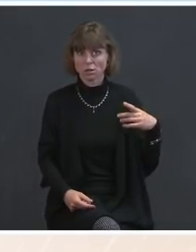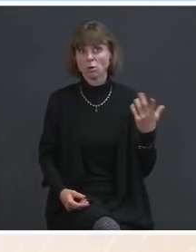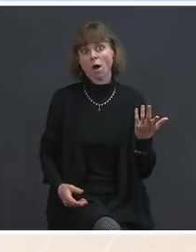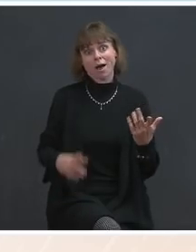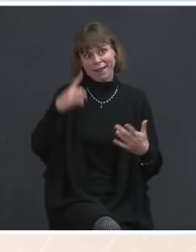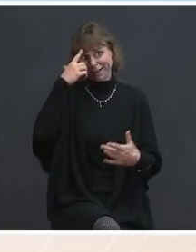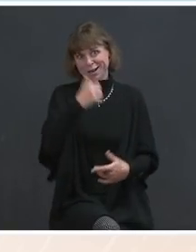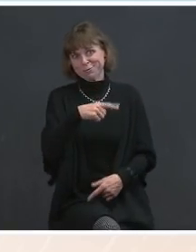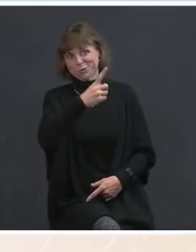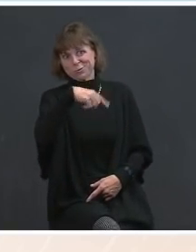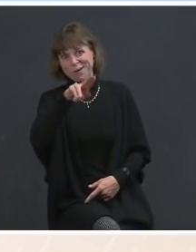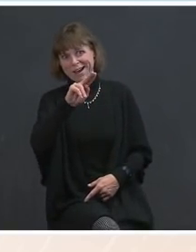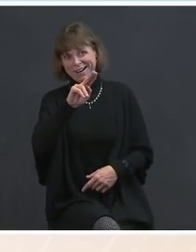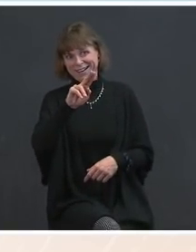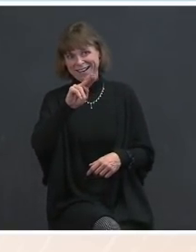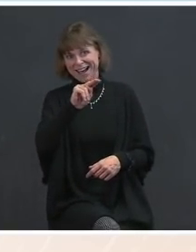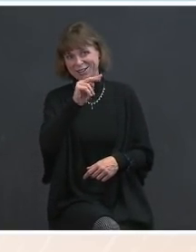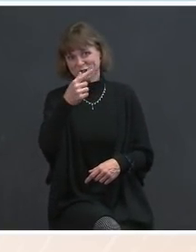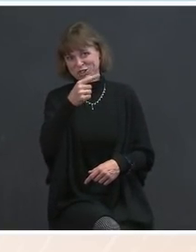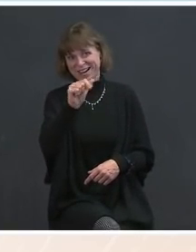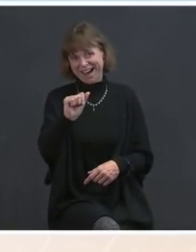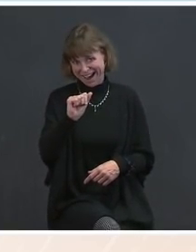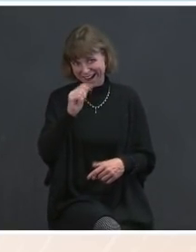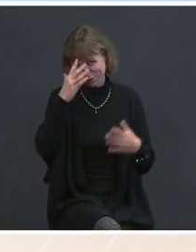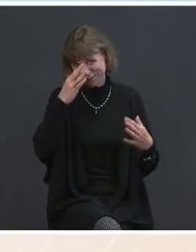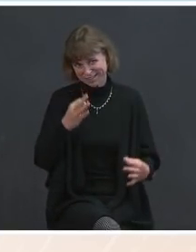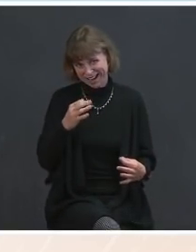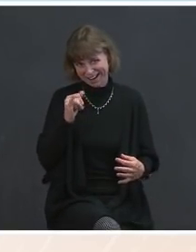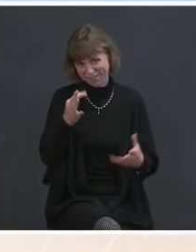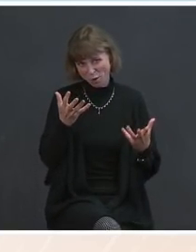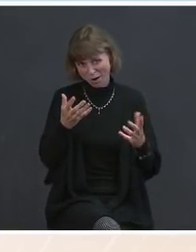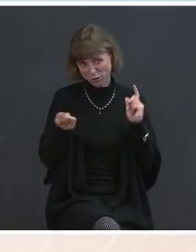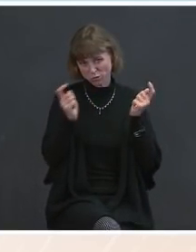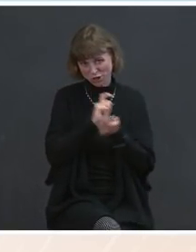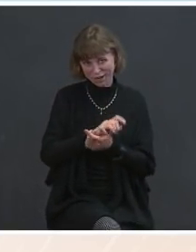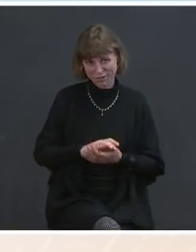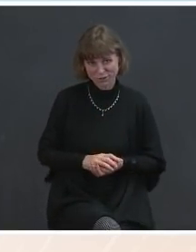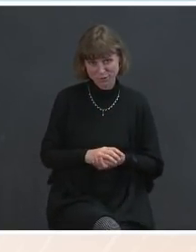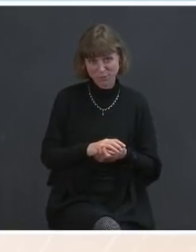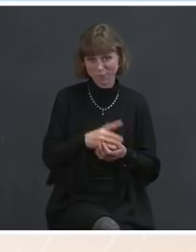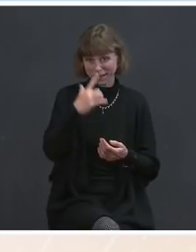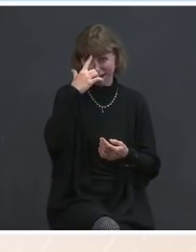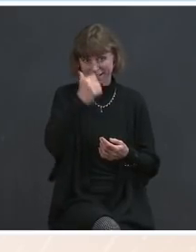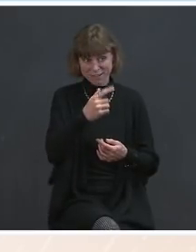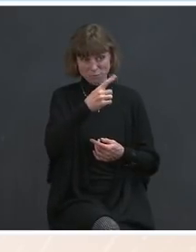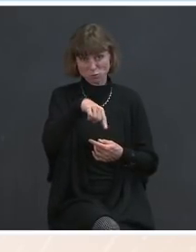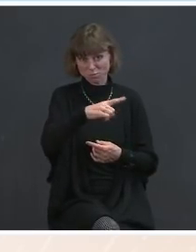to determine if they were to make a change on that front. It's also up to the legislature and others in New York